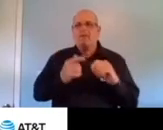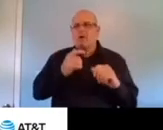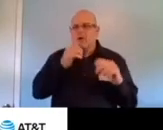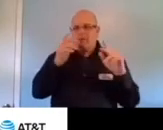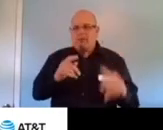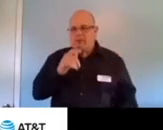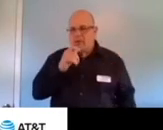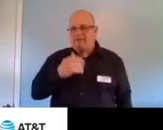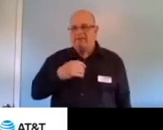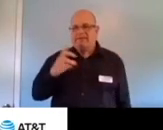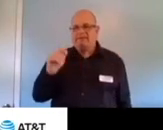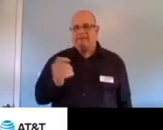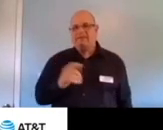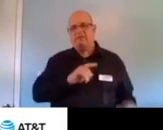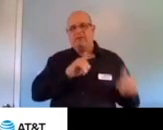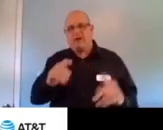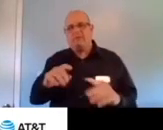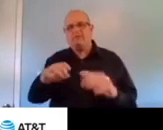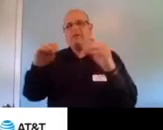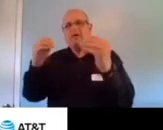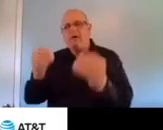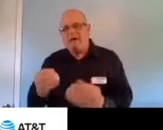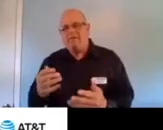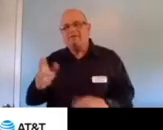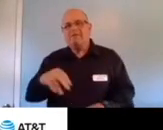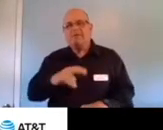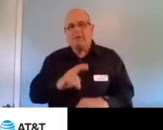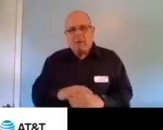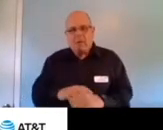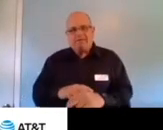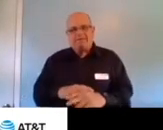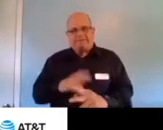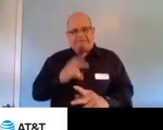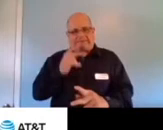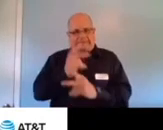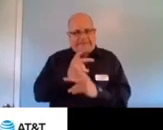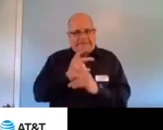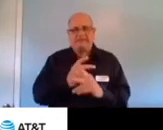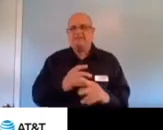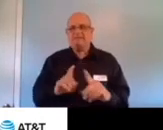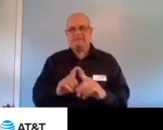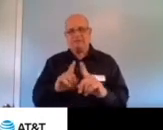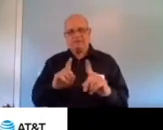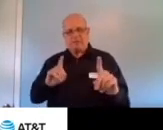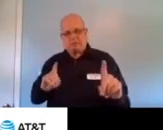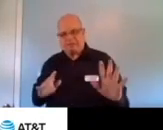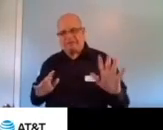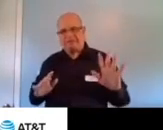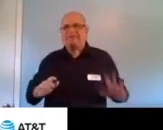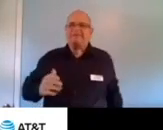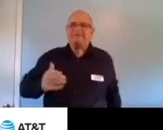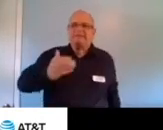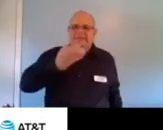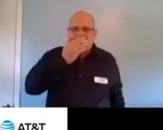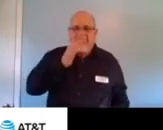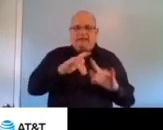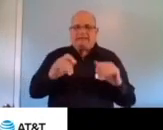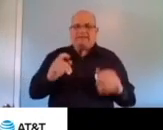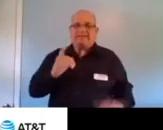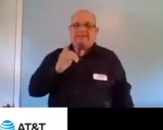to come into the office, of course, take precautions, social distancing, if you have a deaf clients,